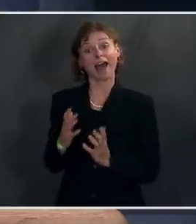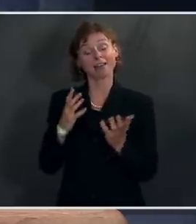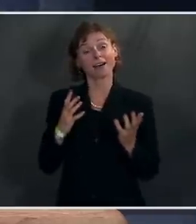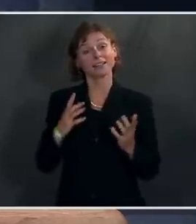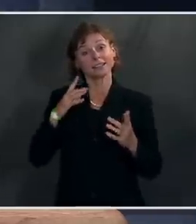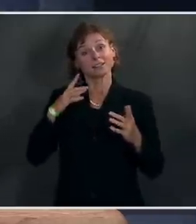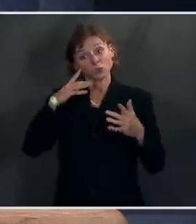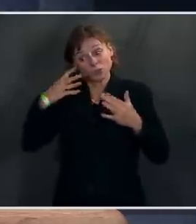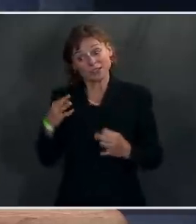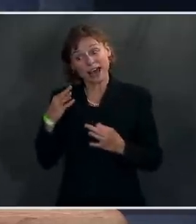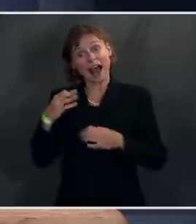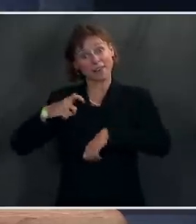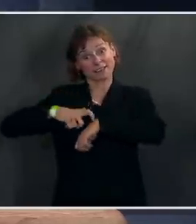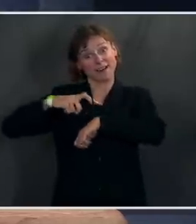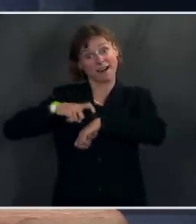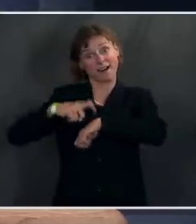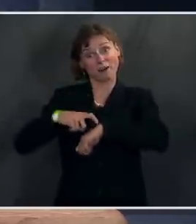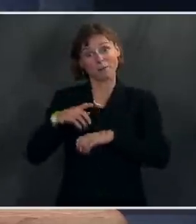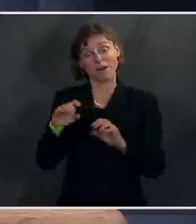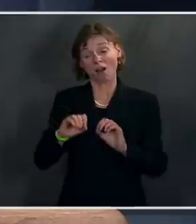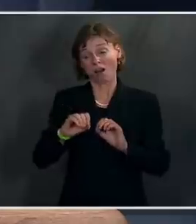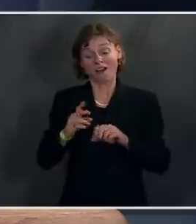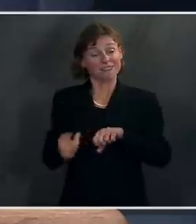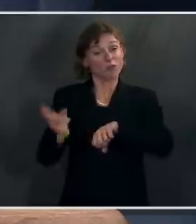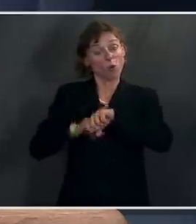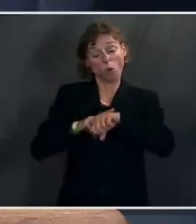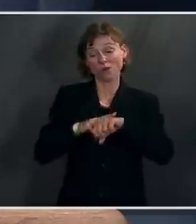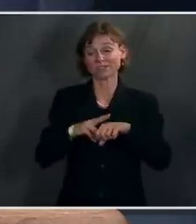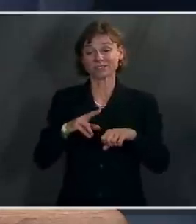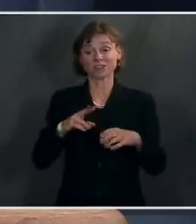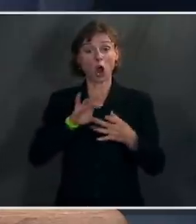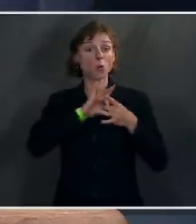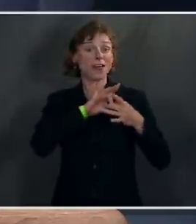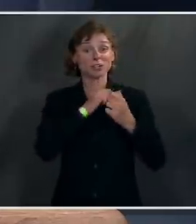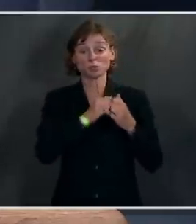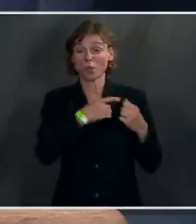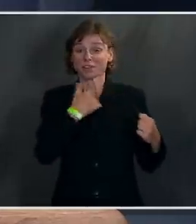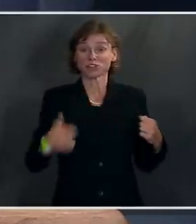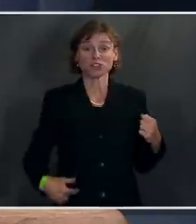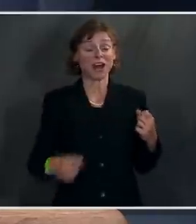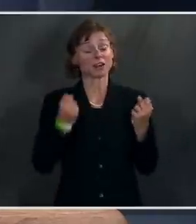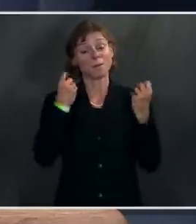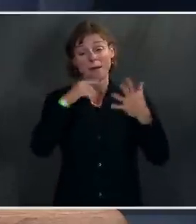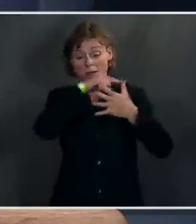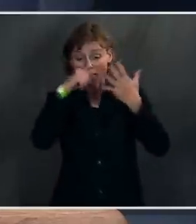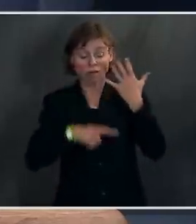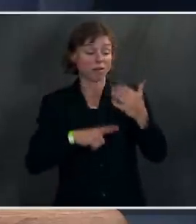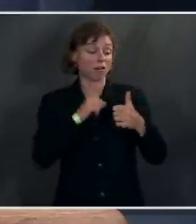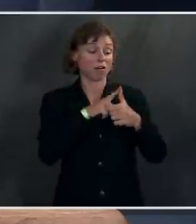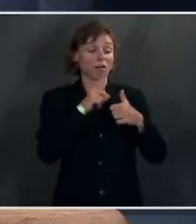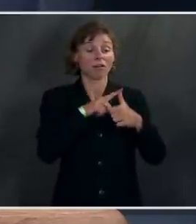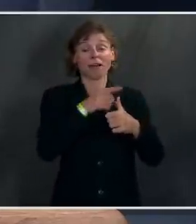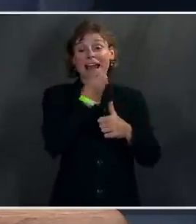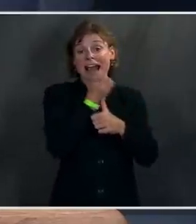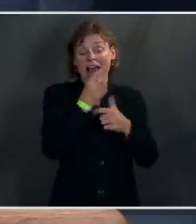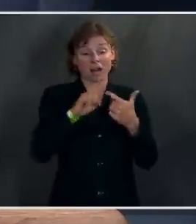is going to be multi layered. We'll deal with climate. We'll deal with we'll deal with the economy, we'll deal with security.